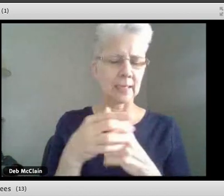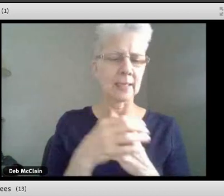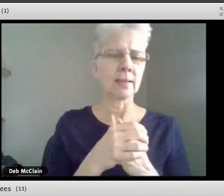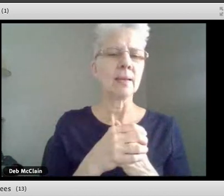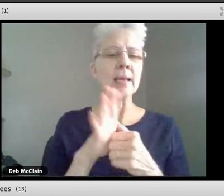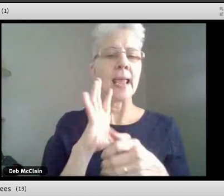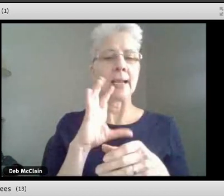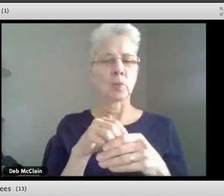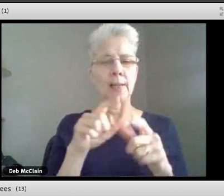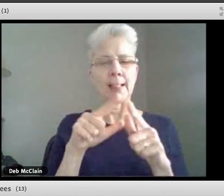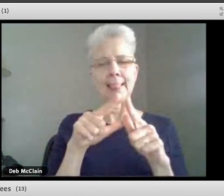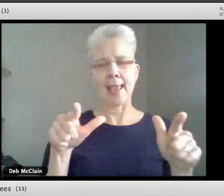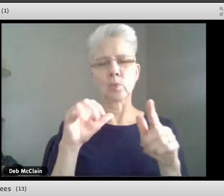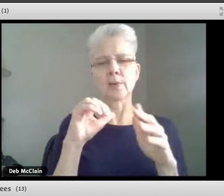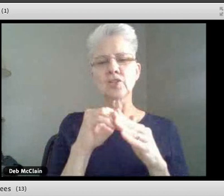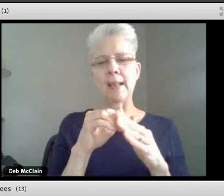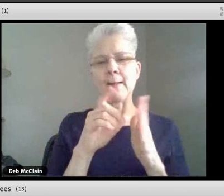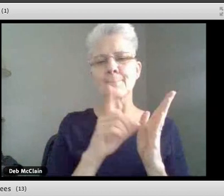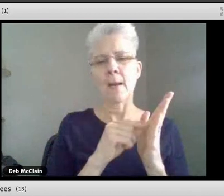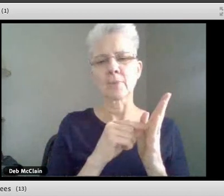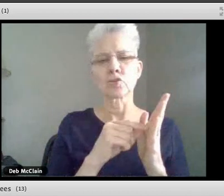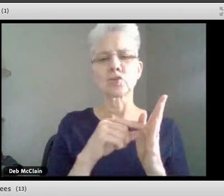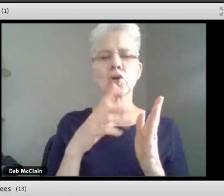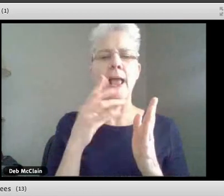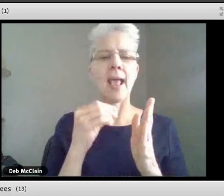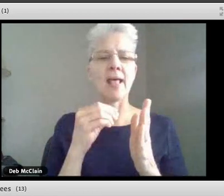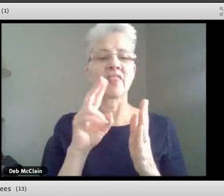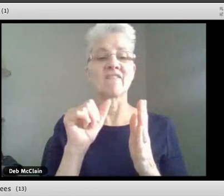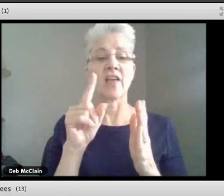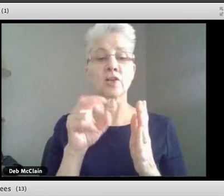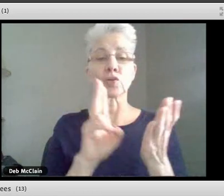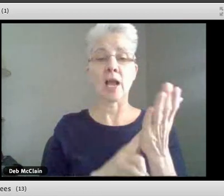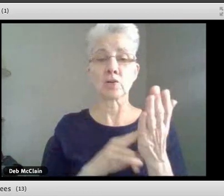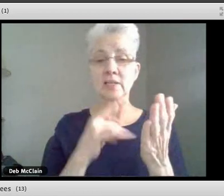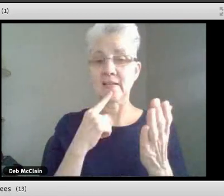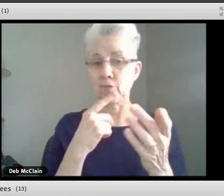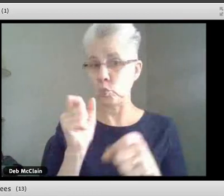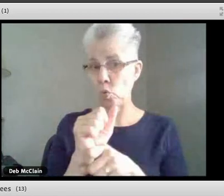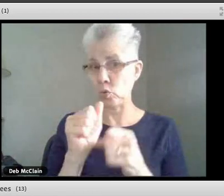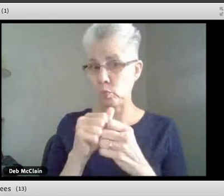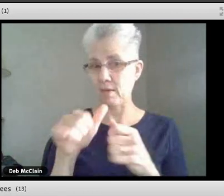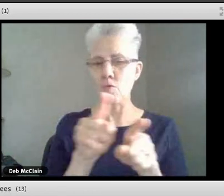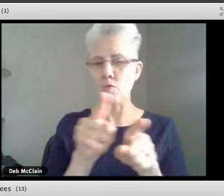and vendor contracts, if you deal with that. And also it talks about requesting VPATs,